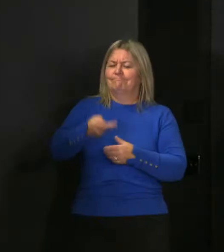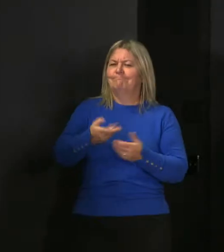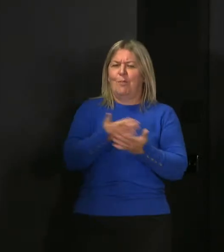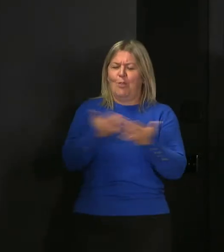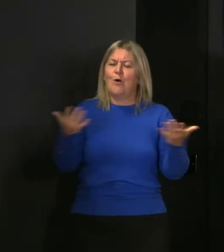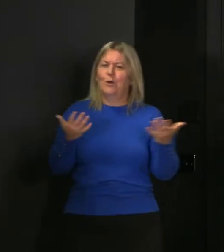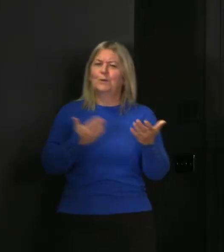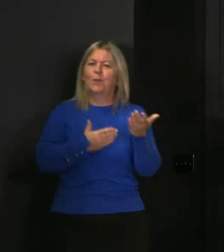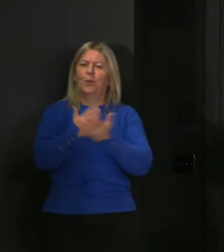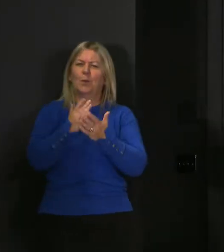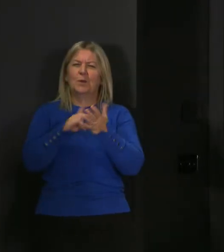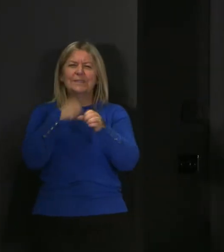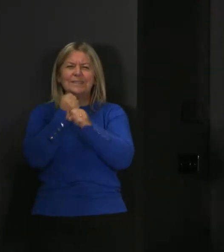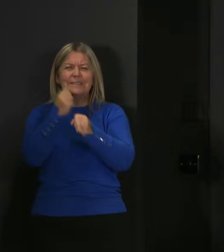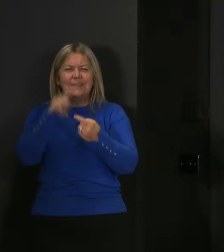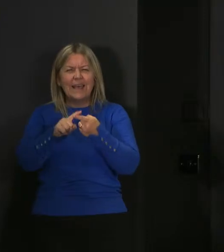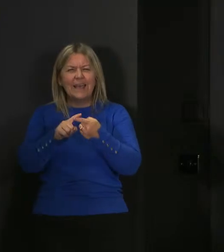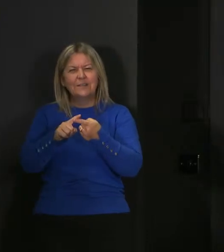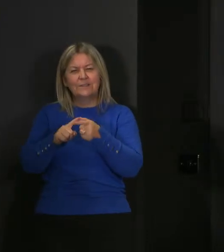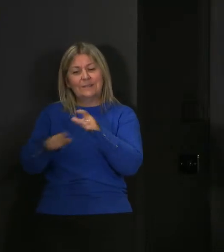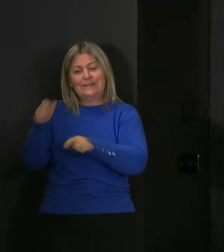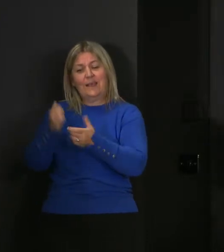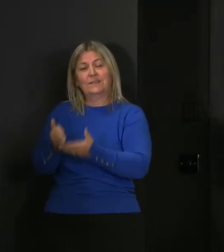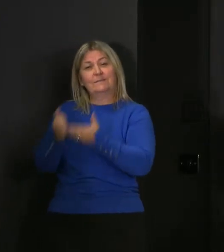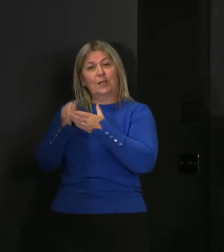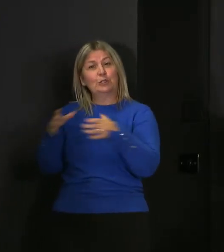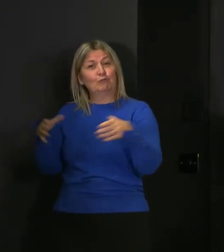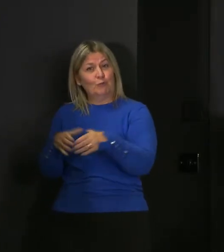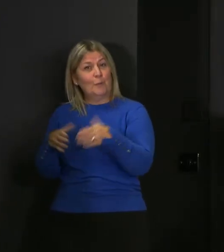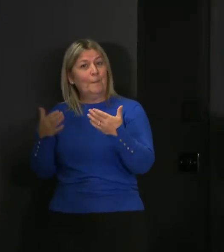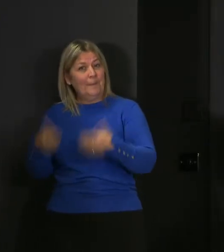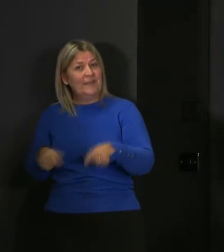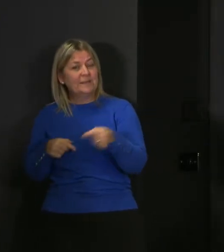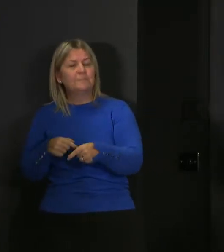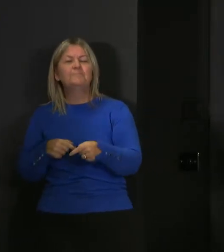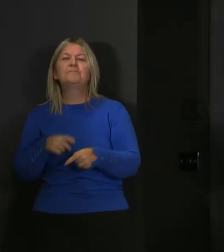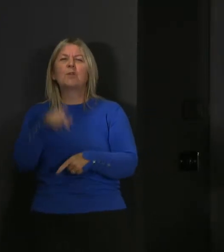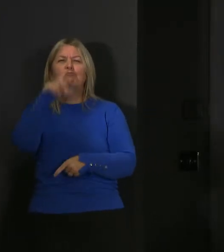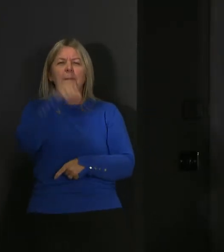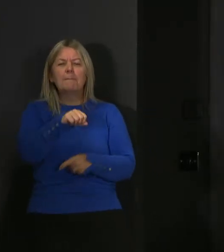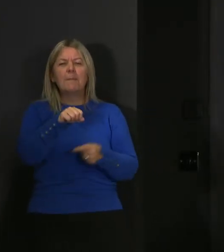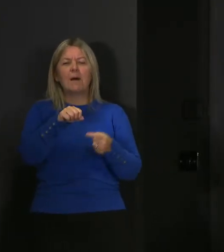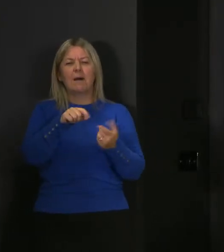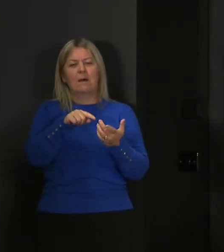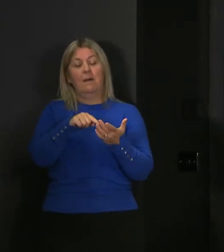Advisory Groups that have been advising. And when the papers were presented to SAGE